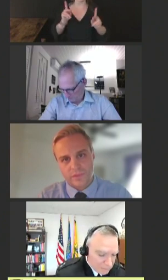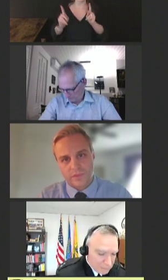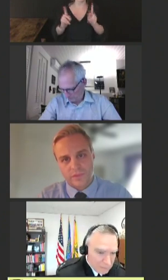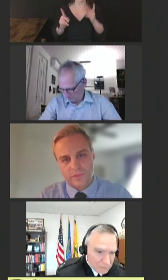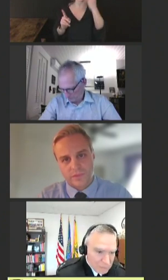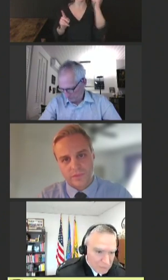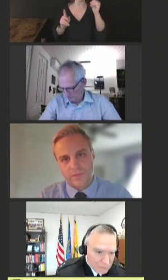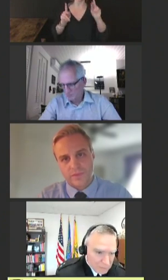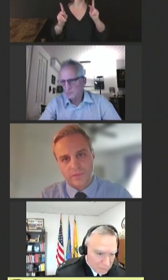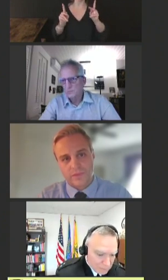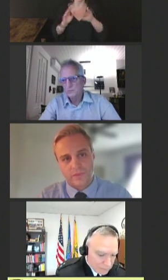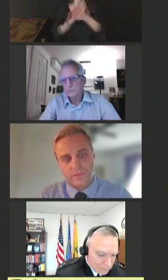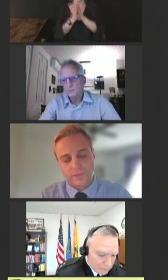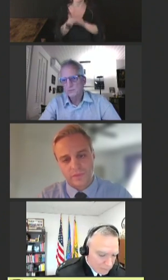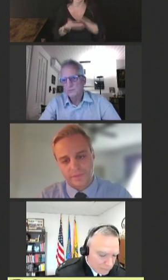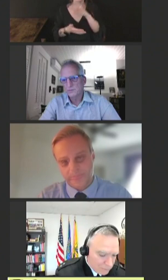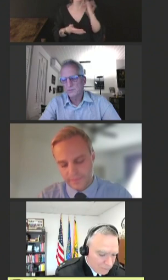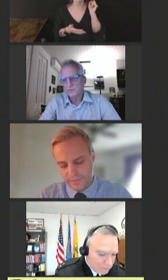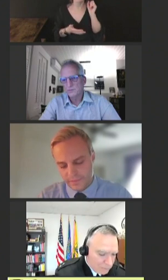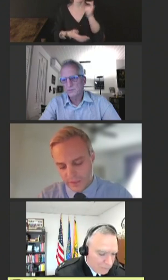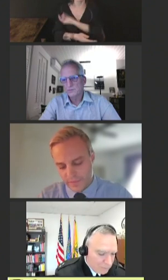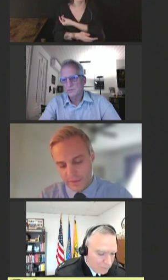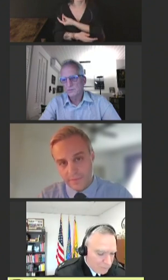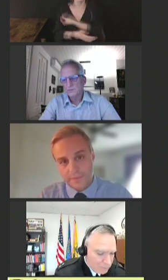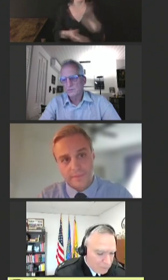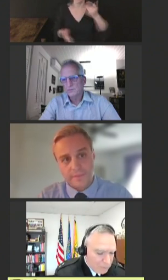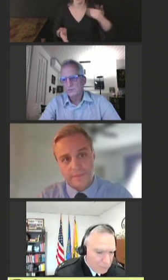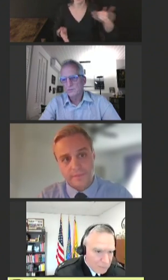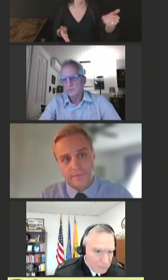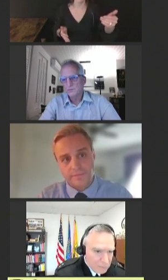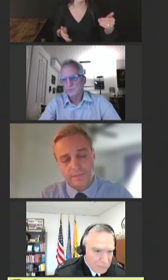know a pan-Coronavirus vaccine. I think one of the challenges that we've had in this pandemic is that